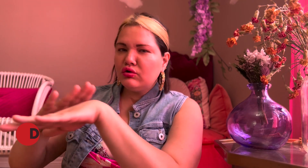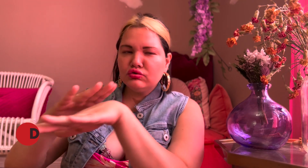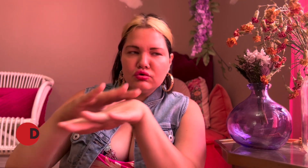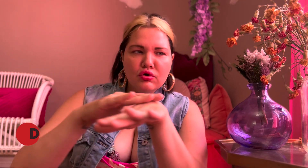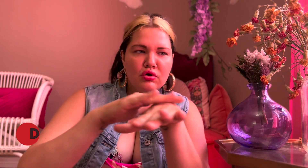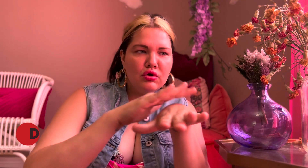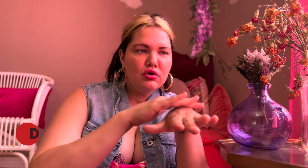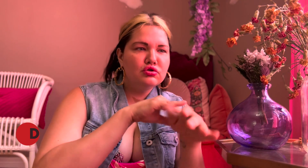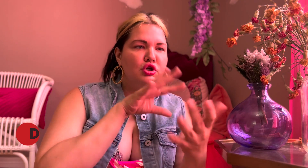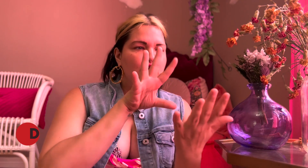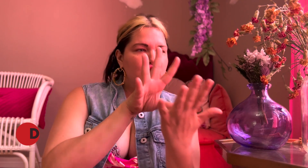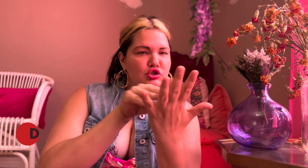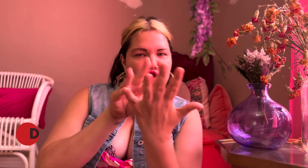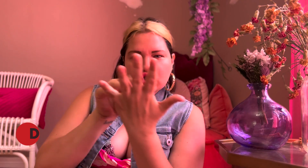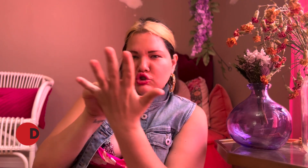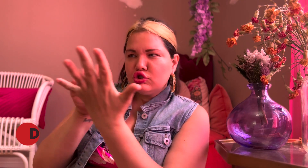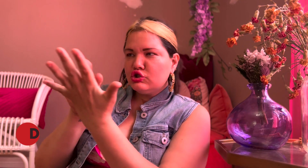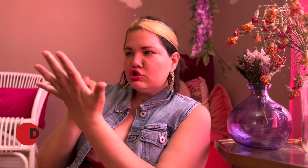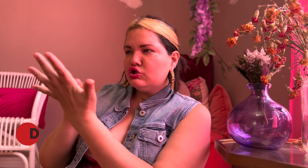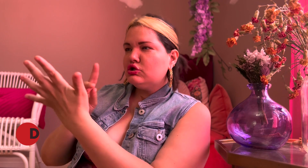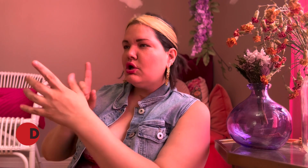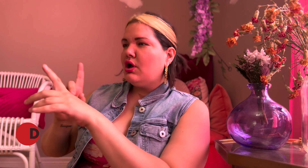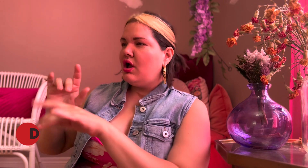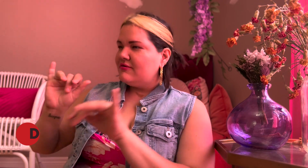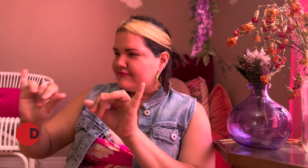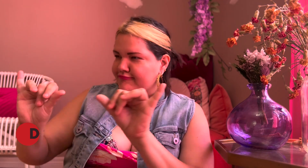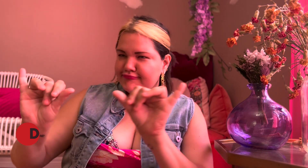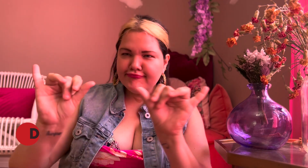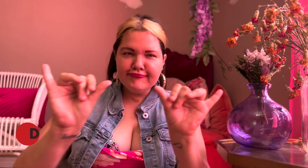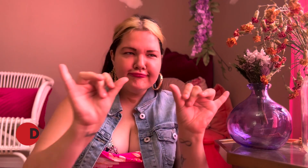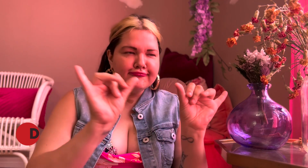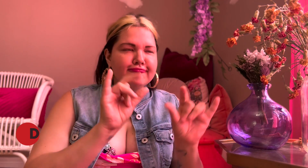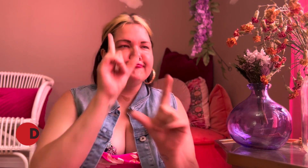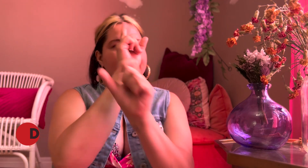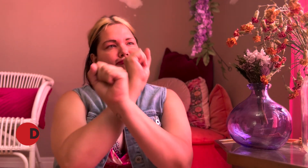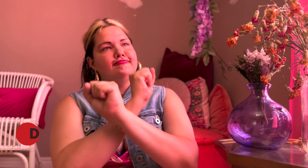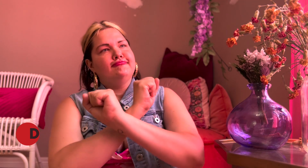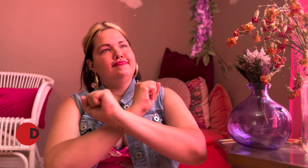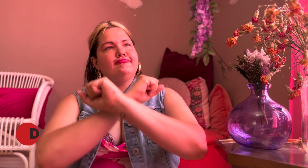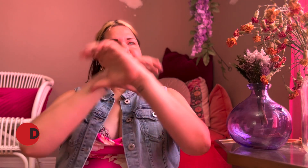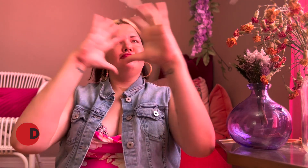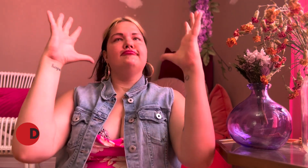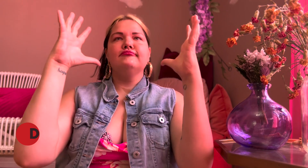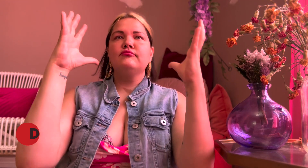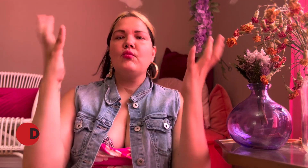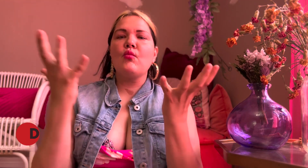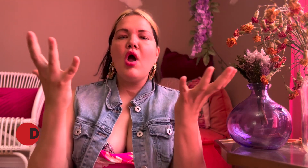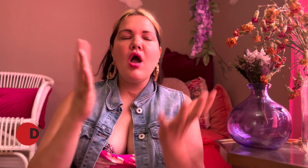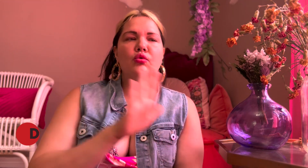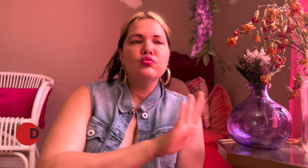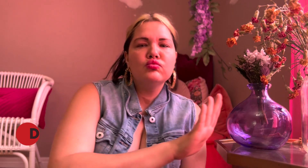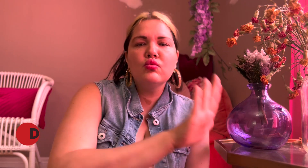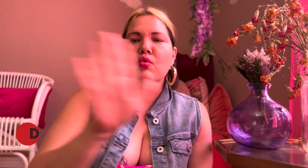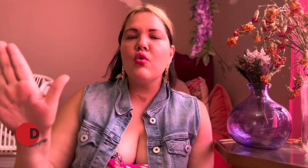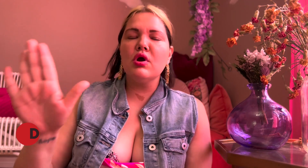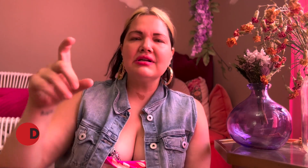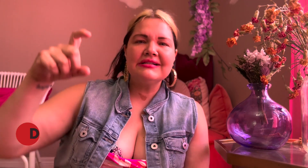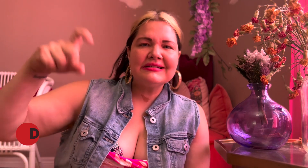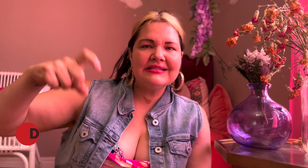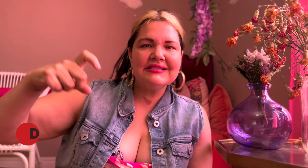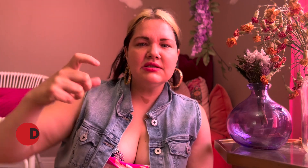learn and envision what needs are and wants are for online space.